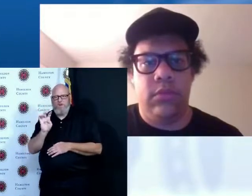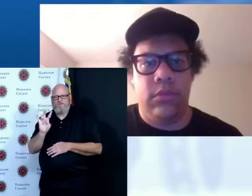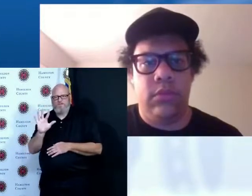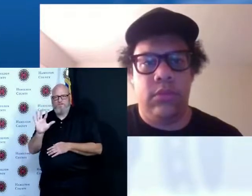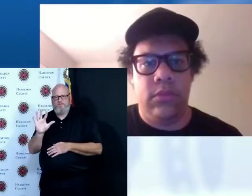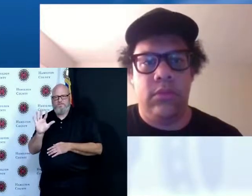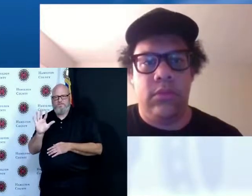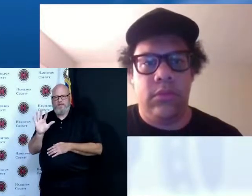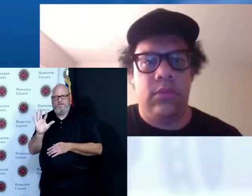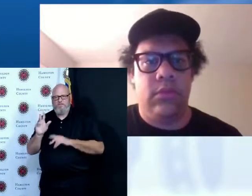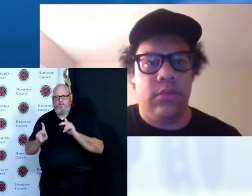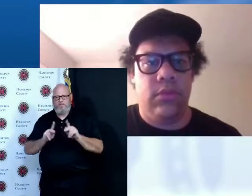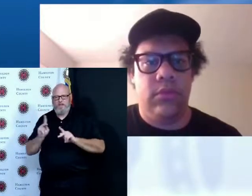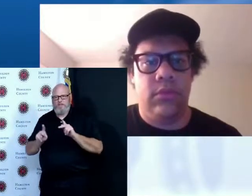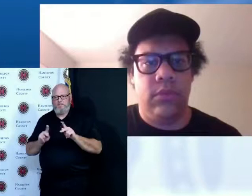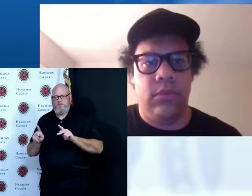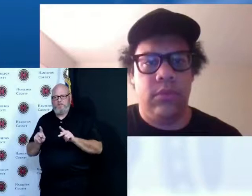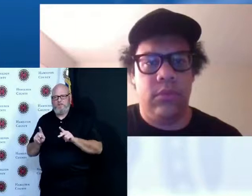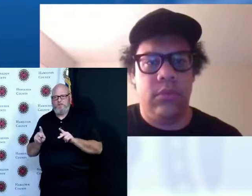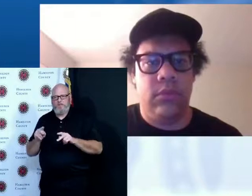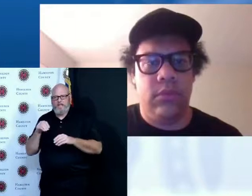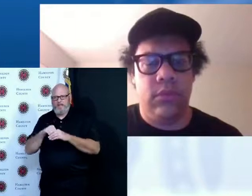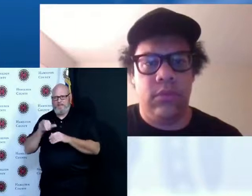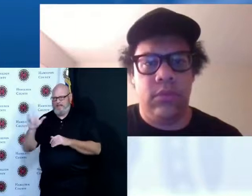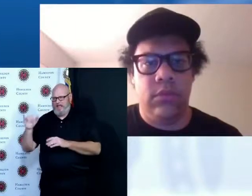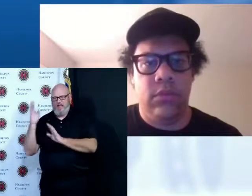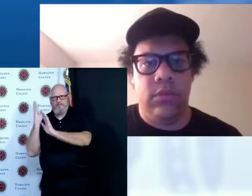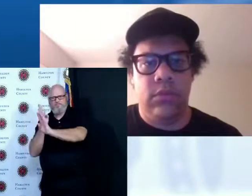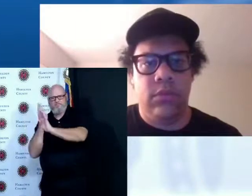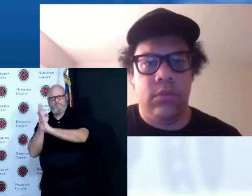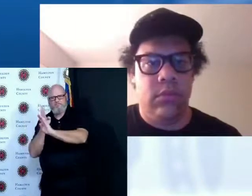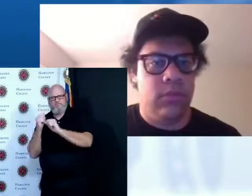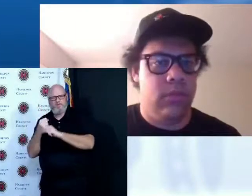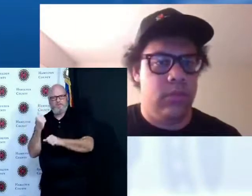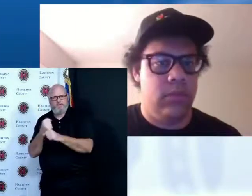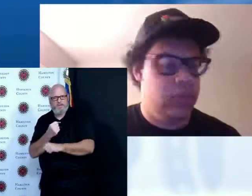and once again you know the feeling in these vaccination clinics is a feeling of thank you